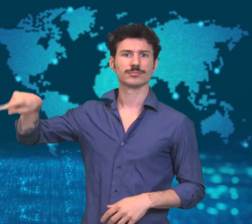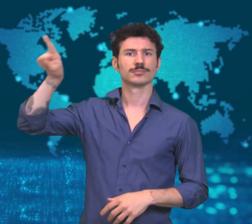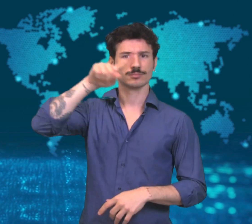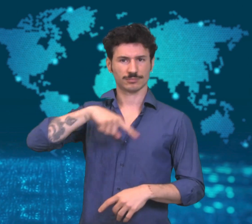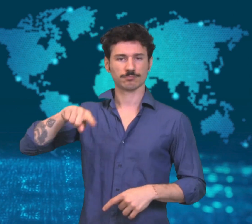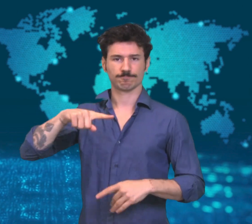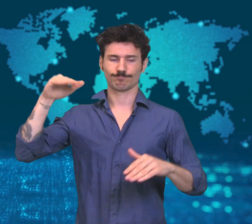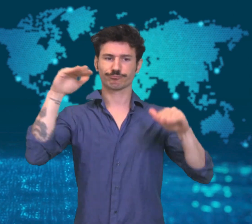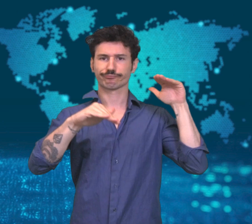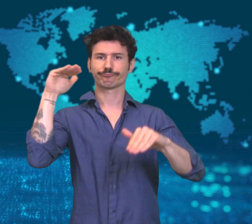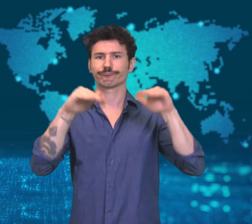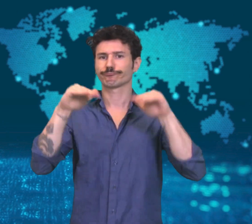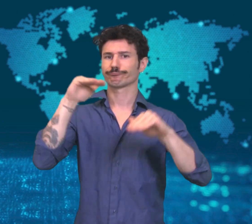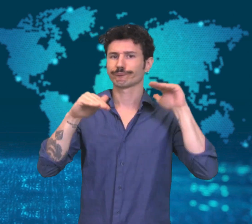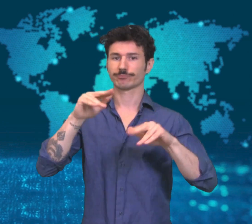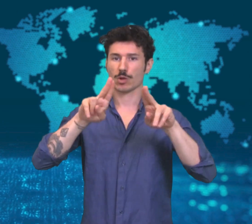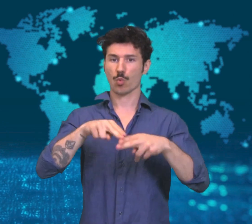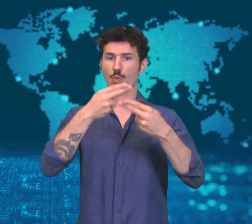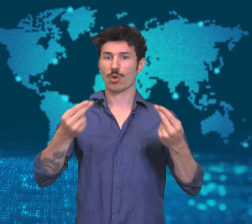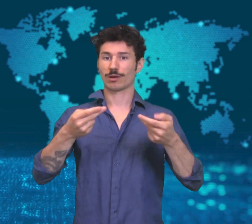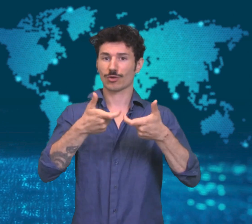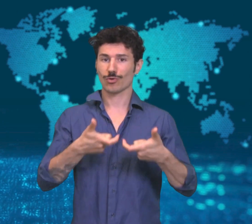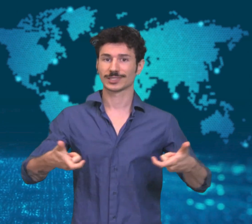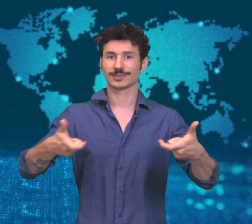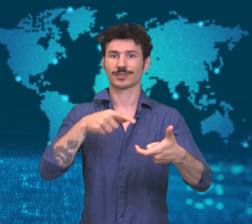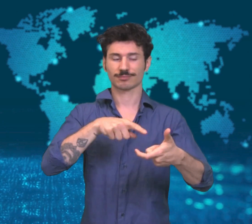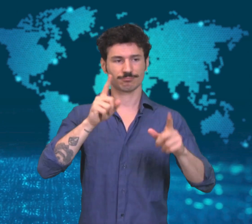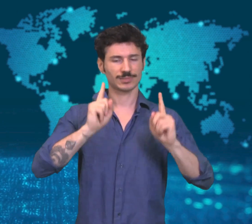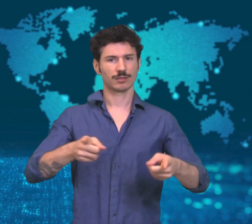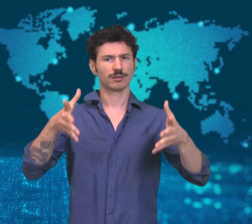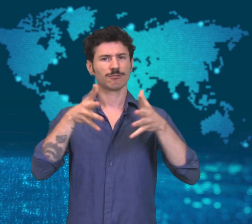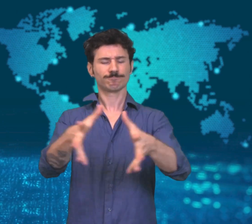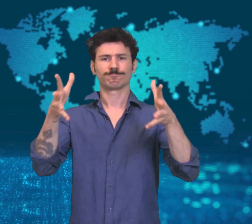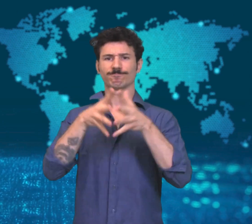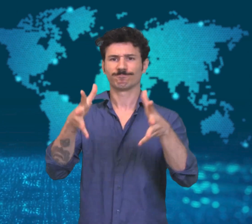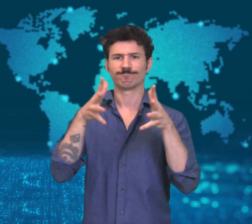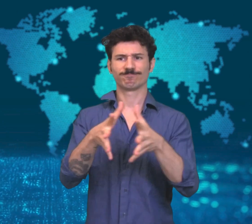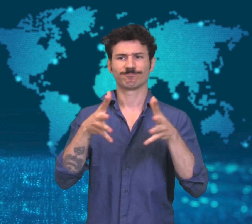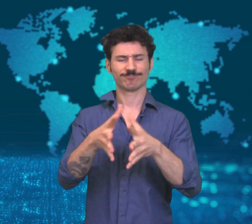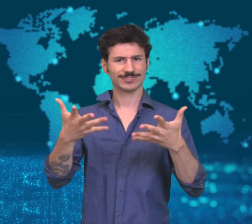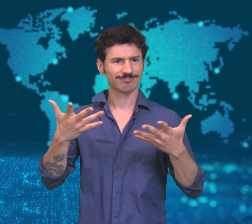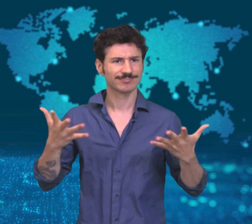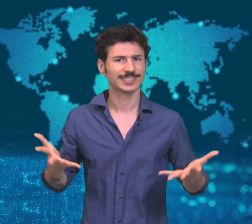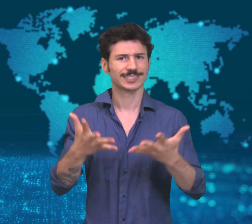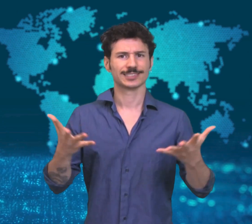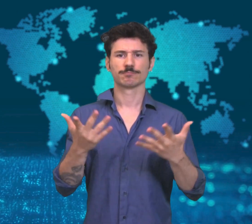the world have also called on the UN council to address